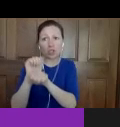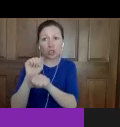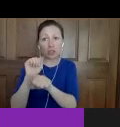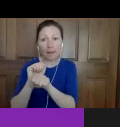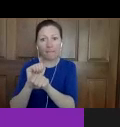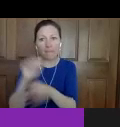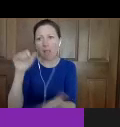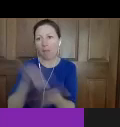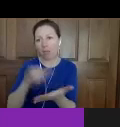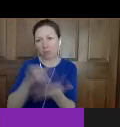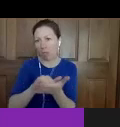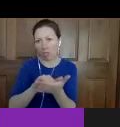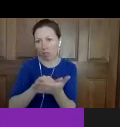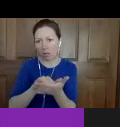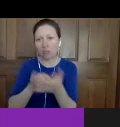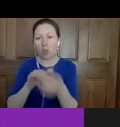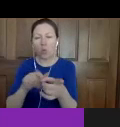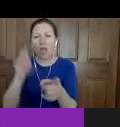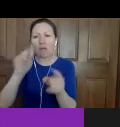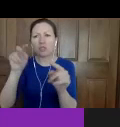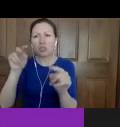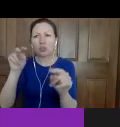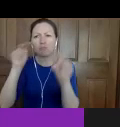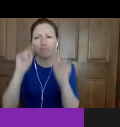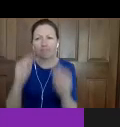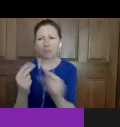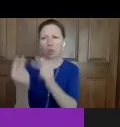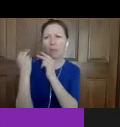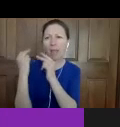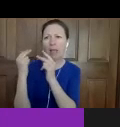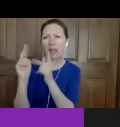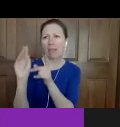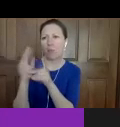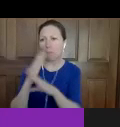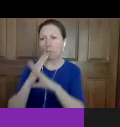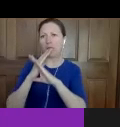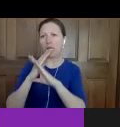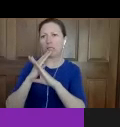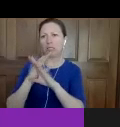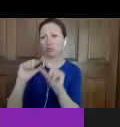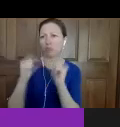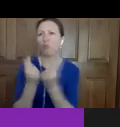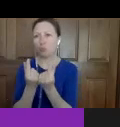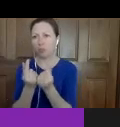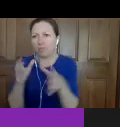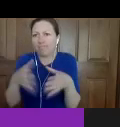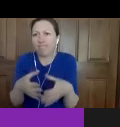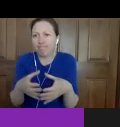in nature. So you have to look back at those protected groups but the great thing is the